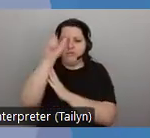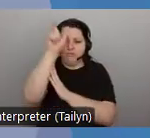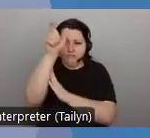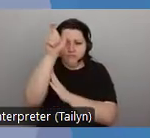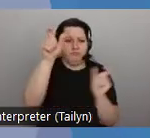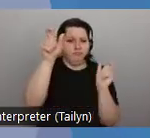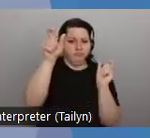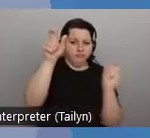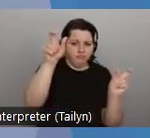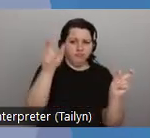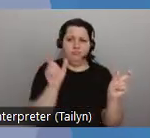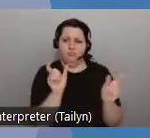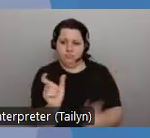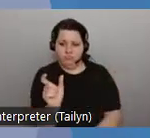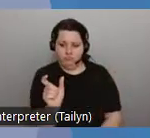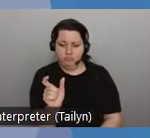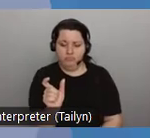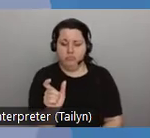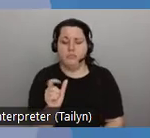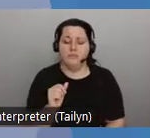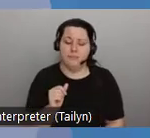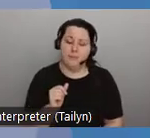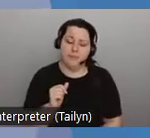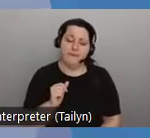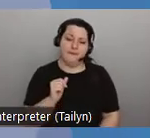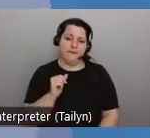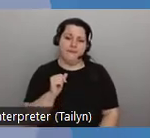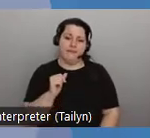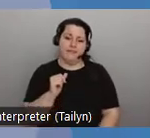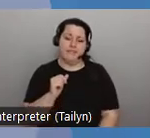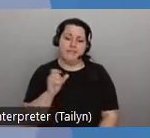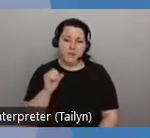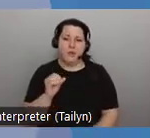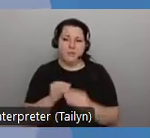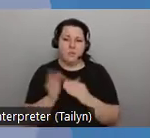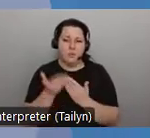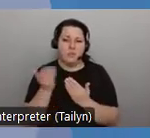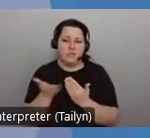go back to the left column, to make sure they are in the right road at the.